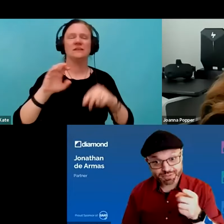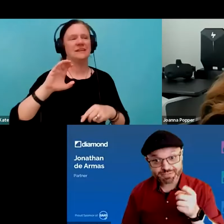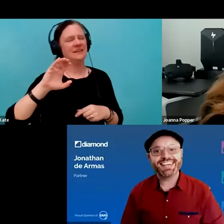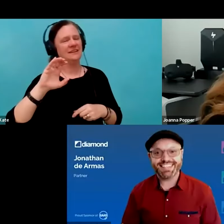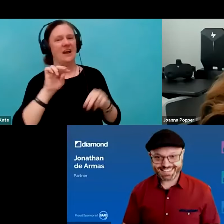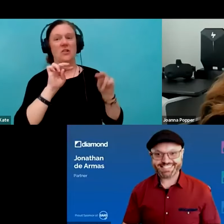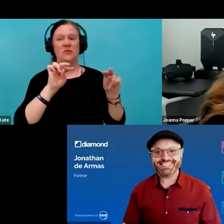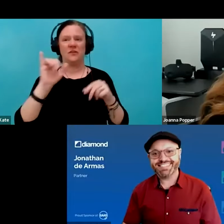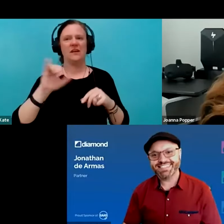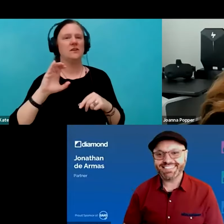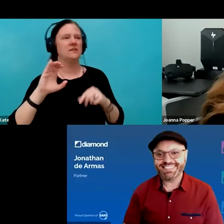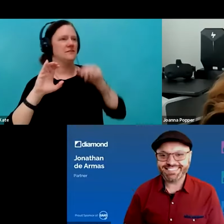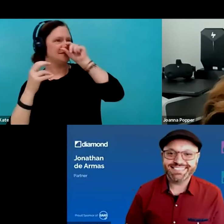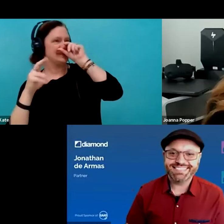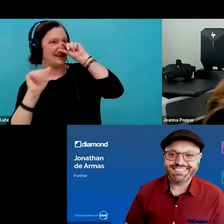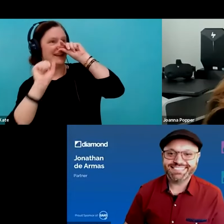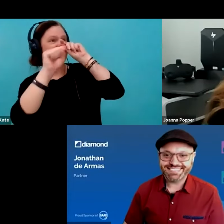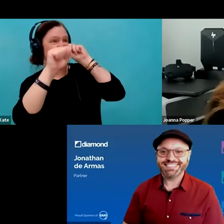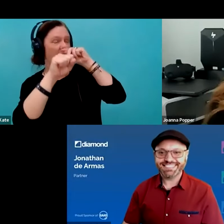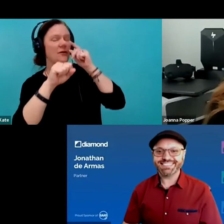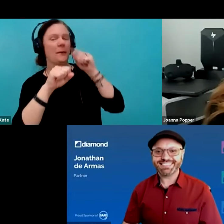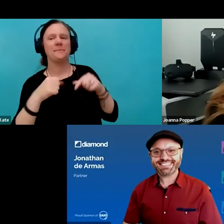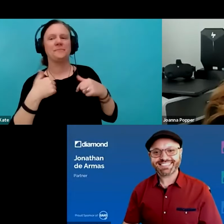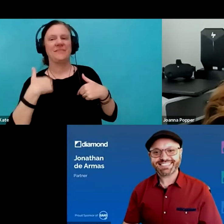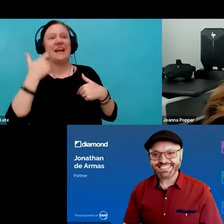Jonathan de Armas: Yes. Christina Heller: Yeah, I learned. I was just on a panel with the